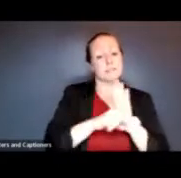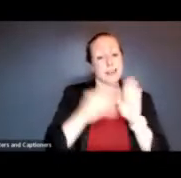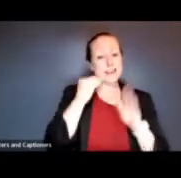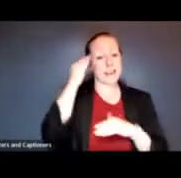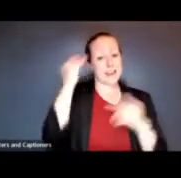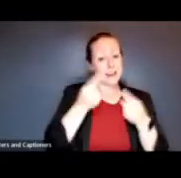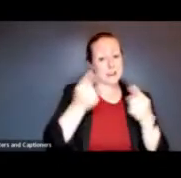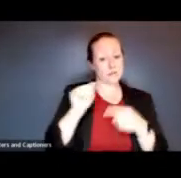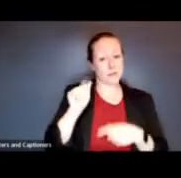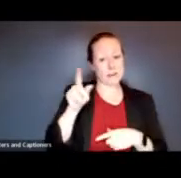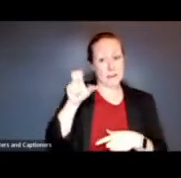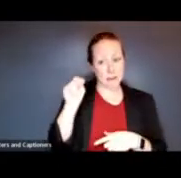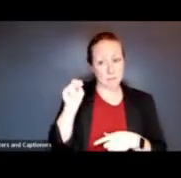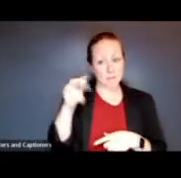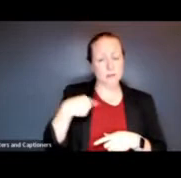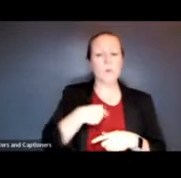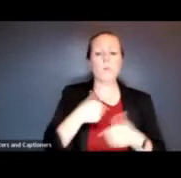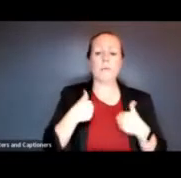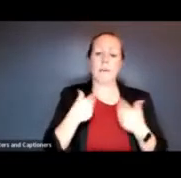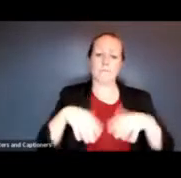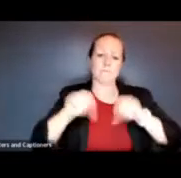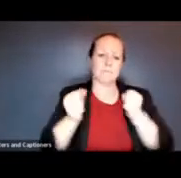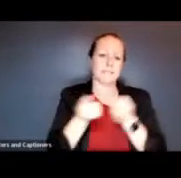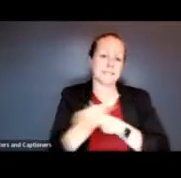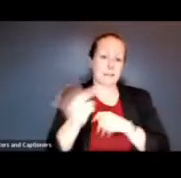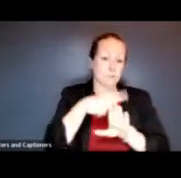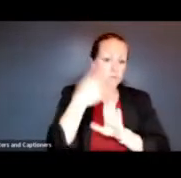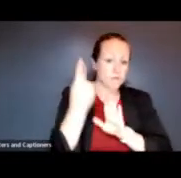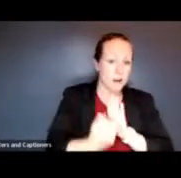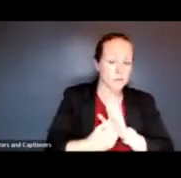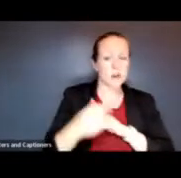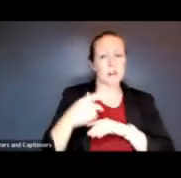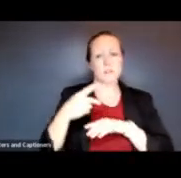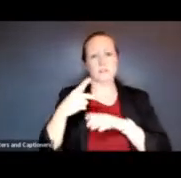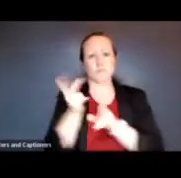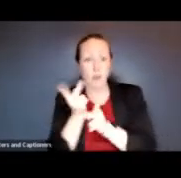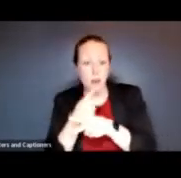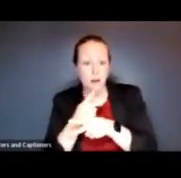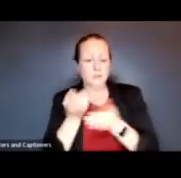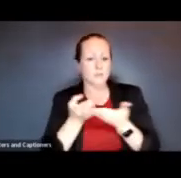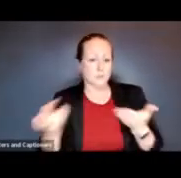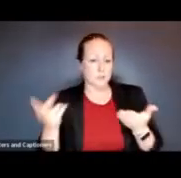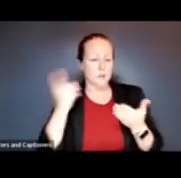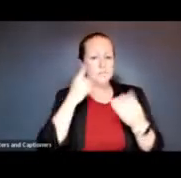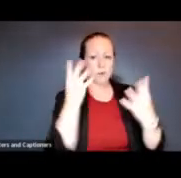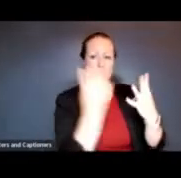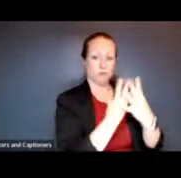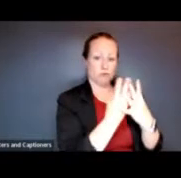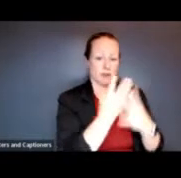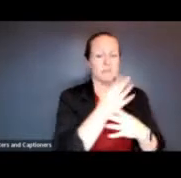several projects and products and resources related to screening and behavioral health that we've been partnering with